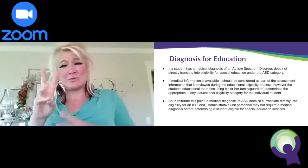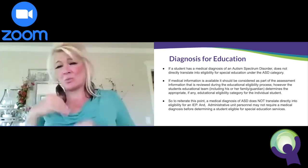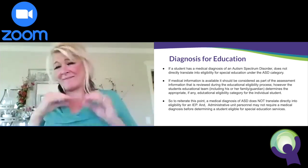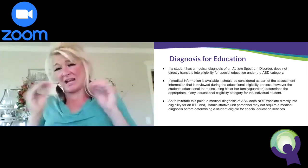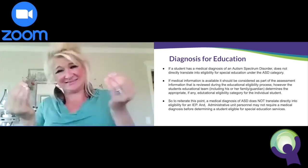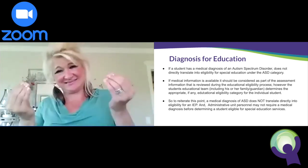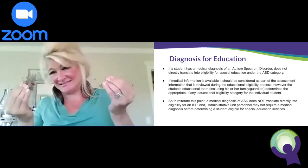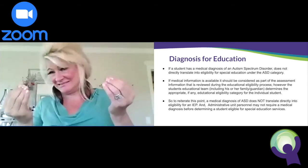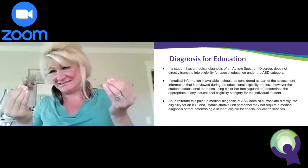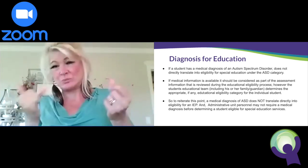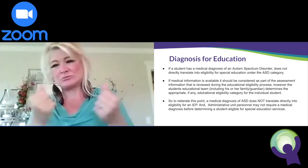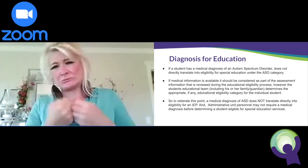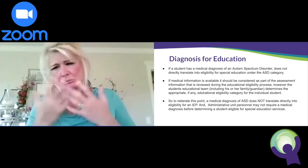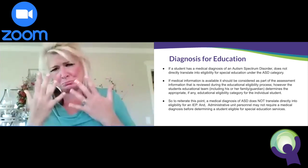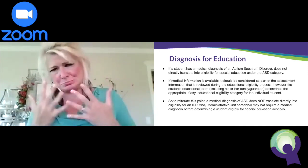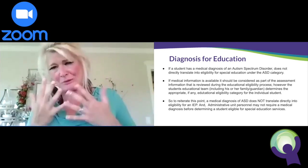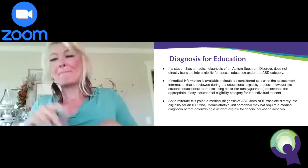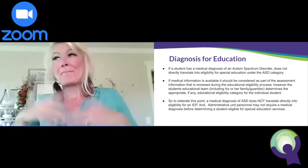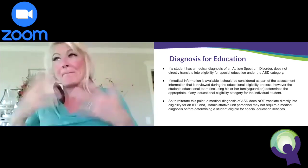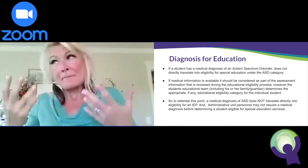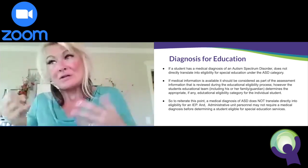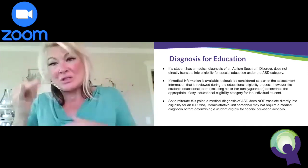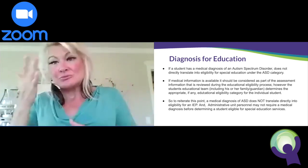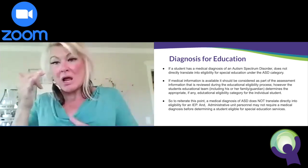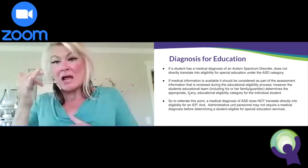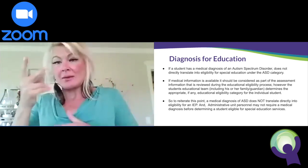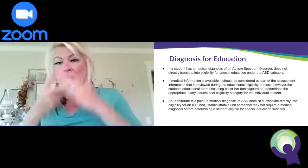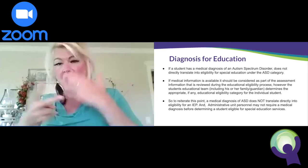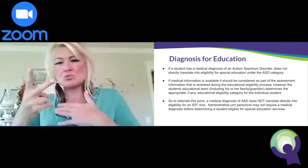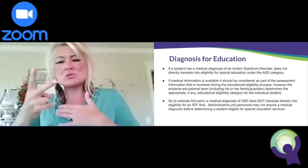an autism expert and there was a lot of families that didn't have